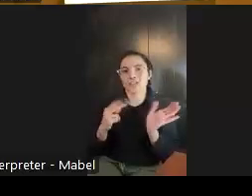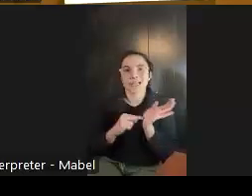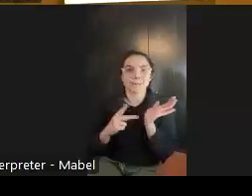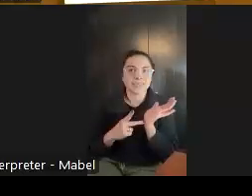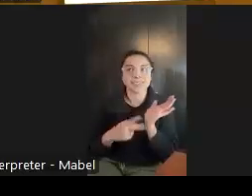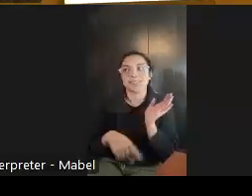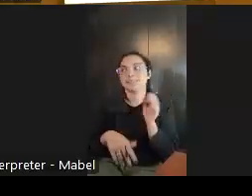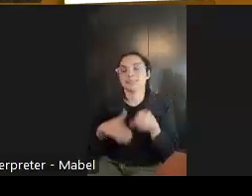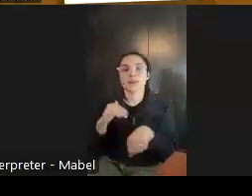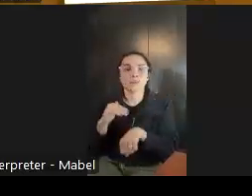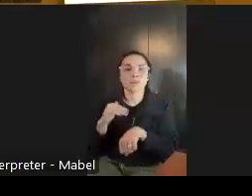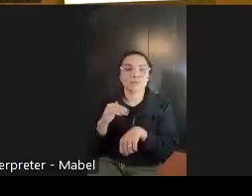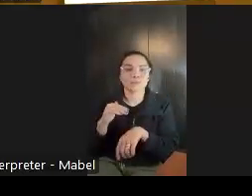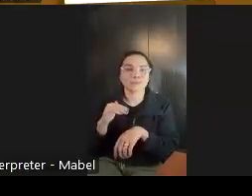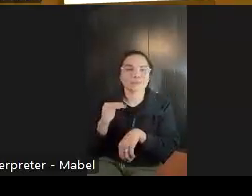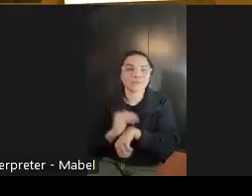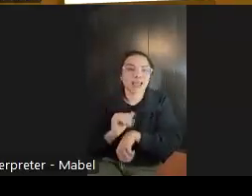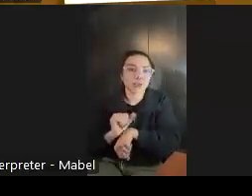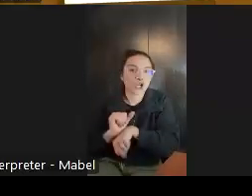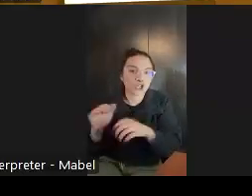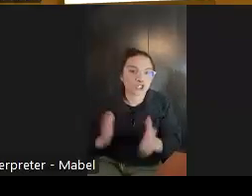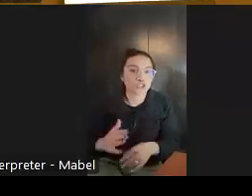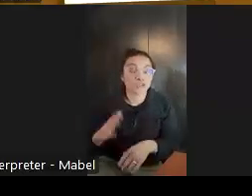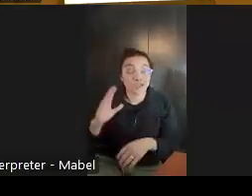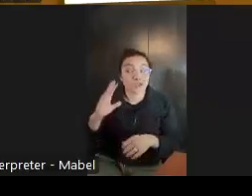and we soon have we're going to have a full-time nurse practitioner who's going to be coming with